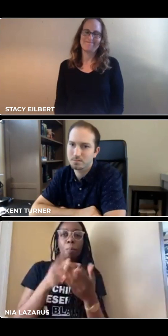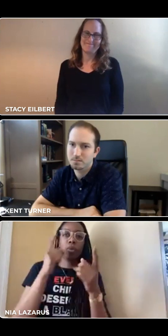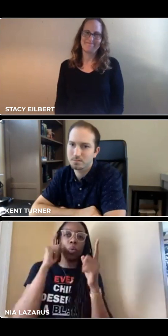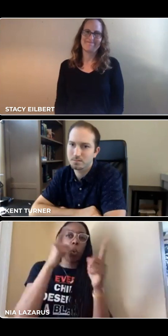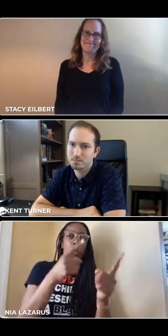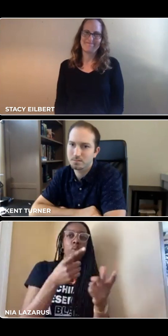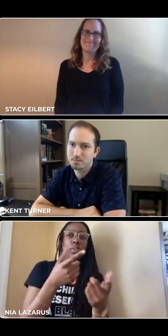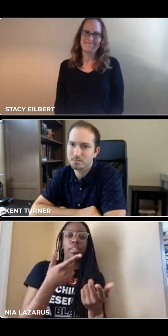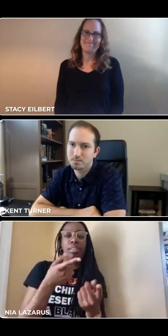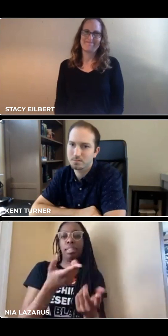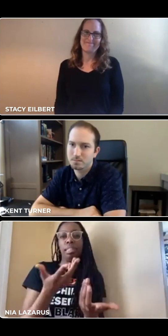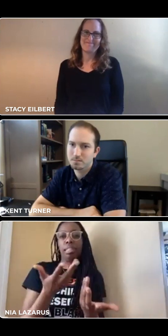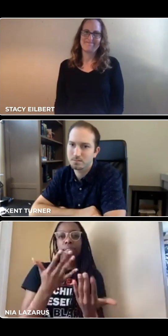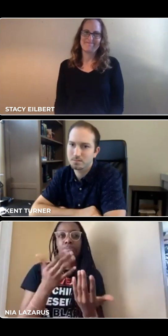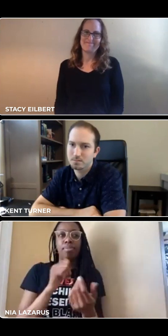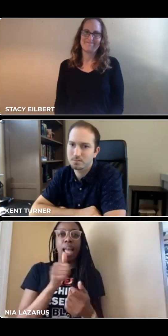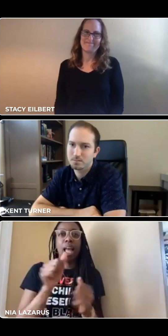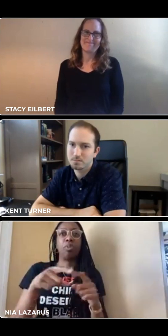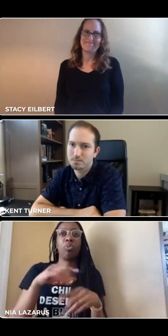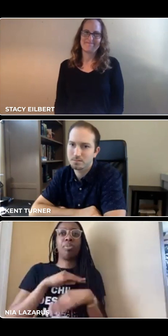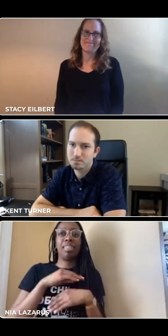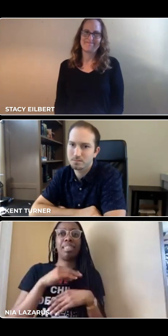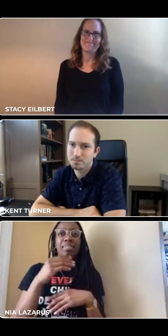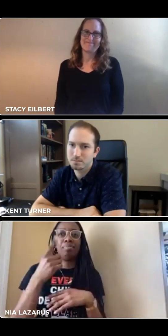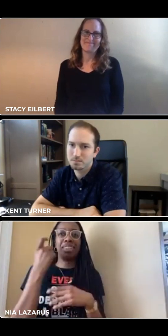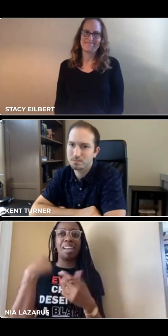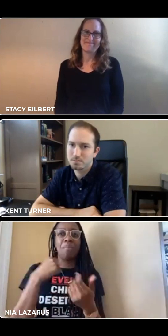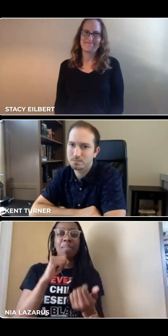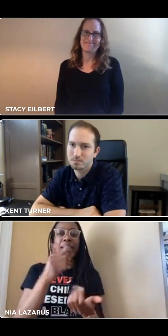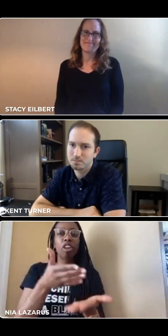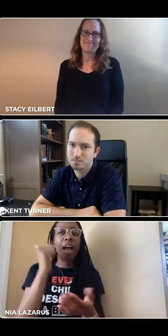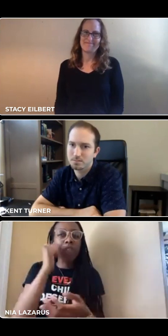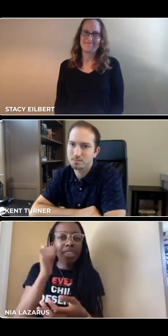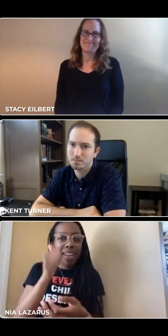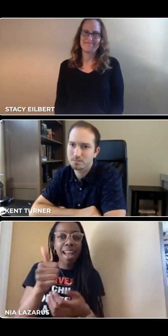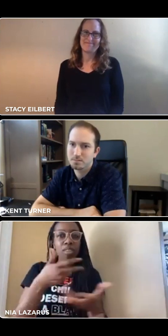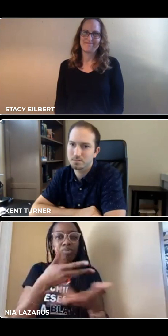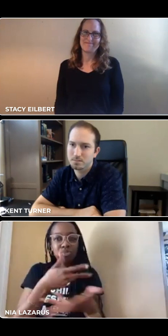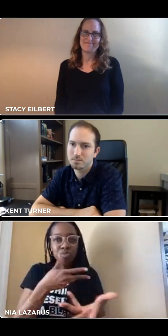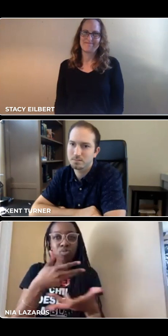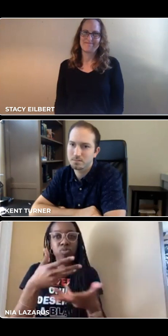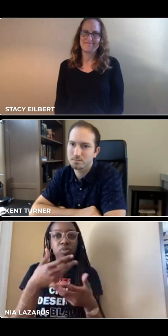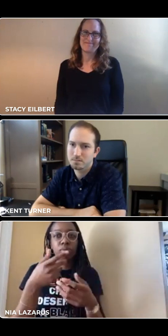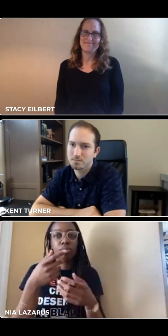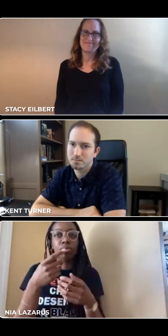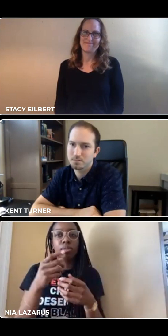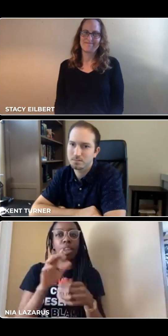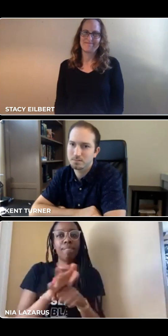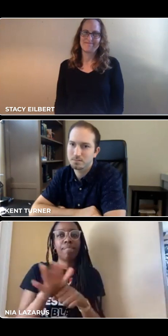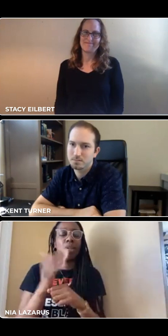But, the challenge is: On some of the goals, they're not able to meet because I'm not interacting